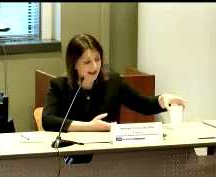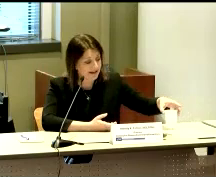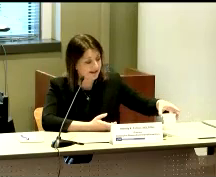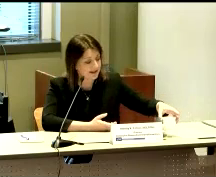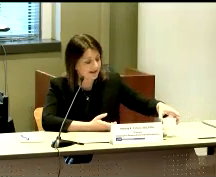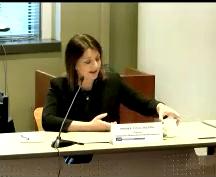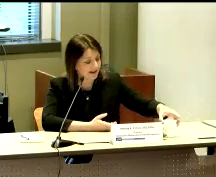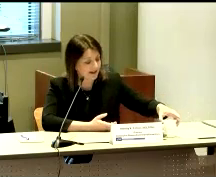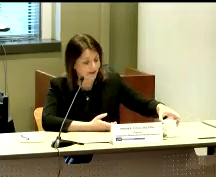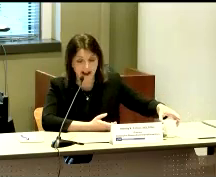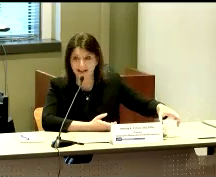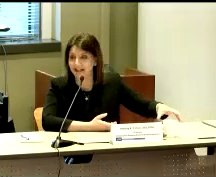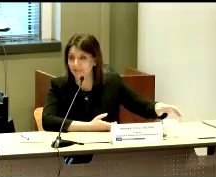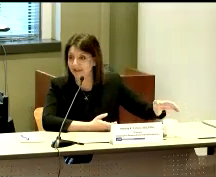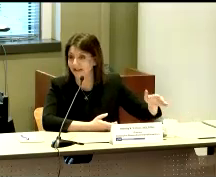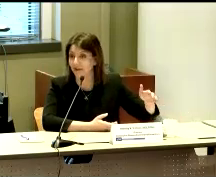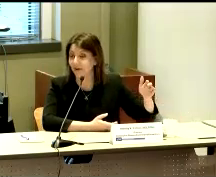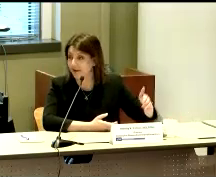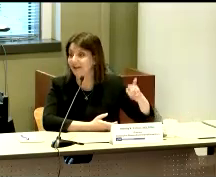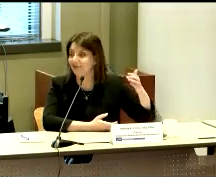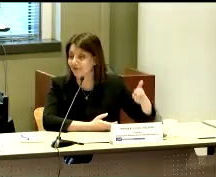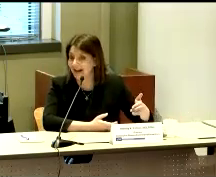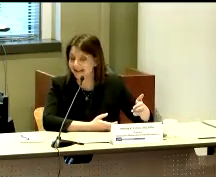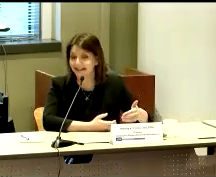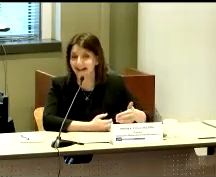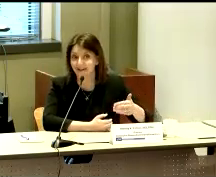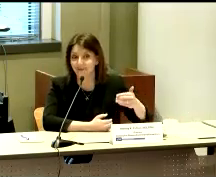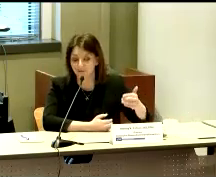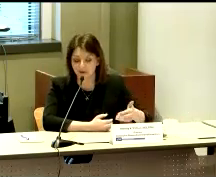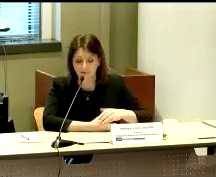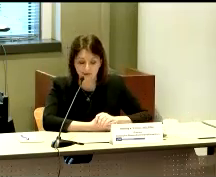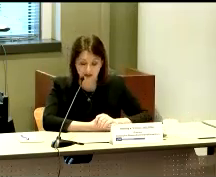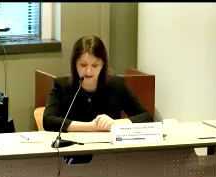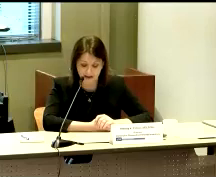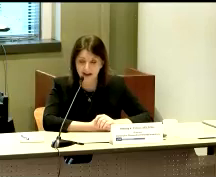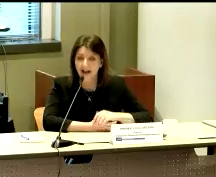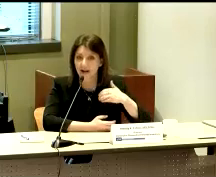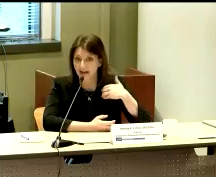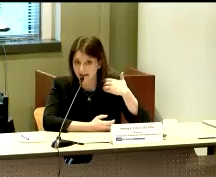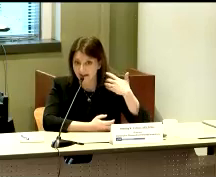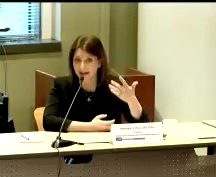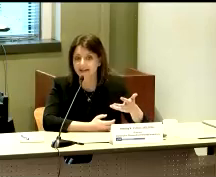And that team did an incredibly fast and remarkable job and I think, again,